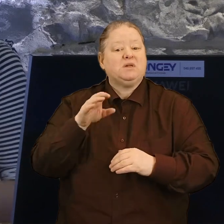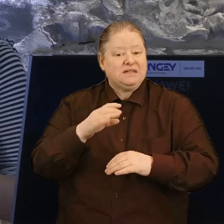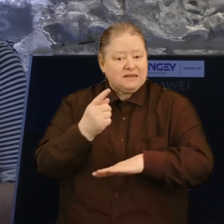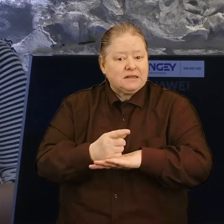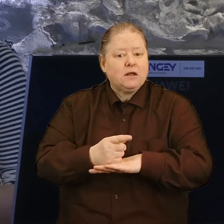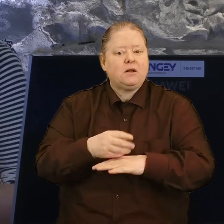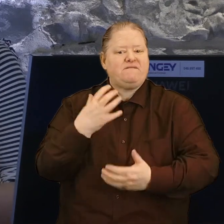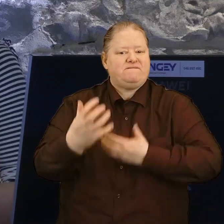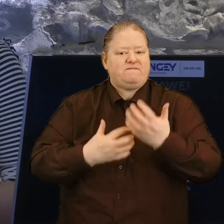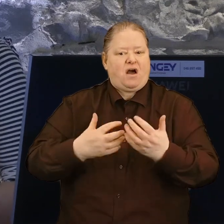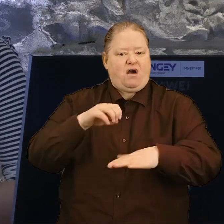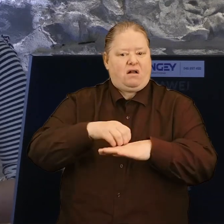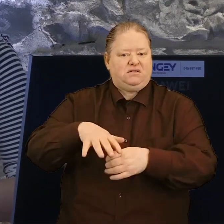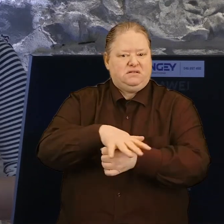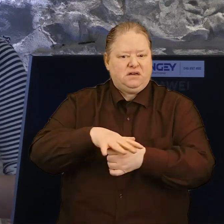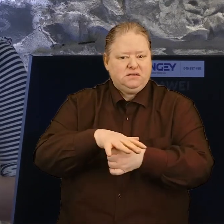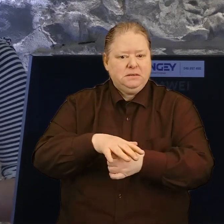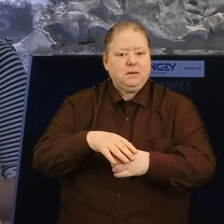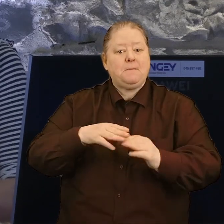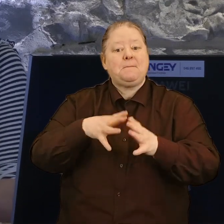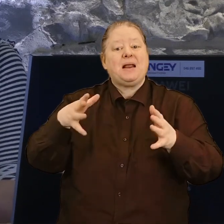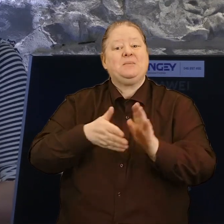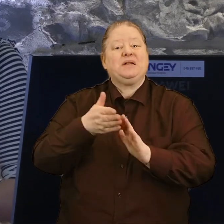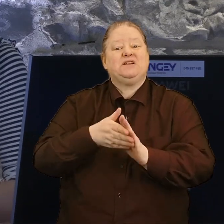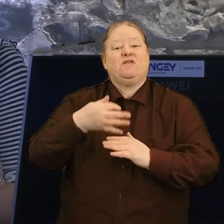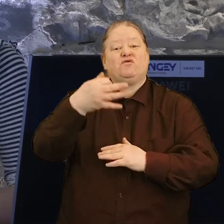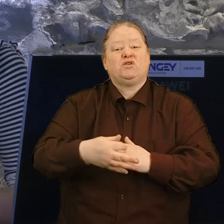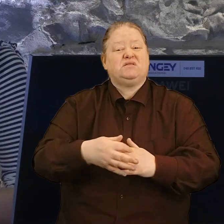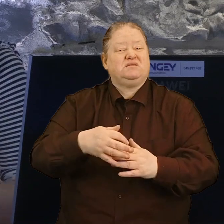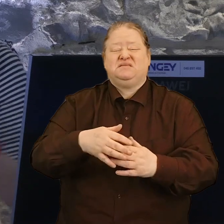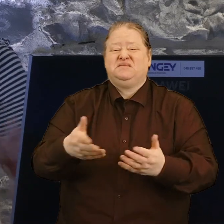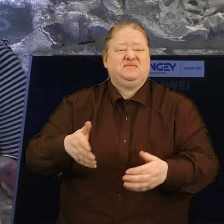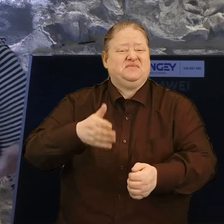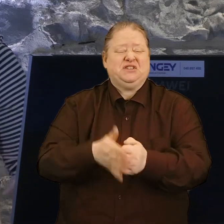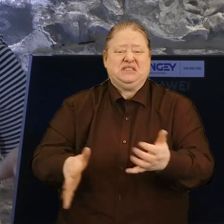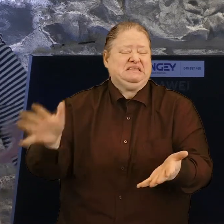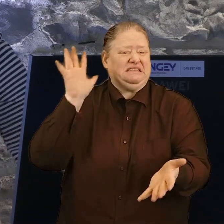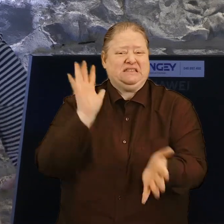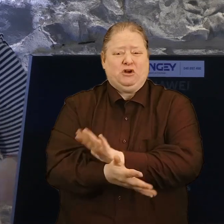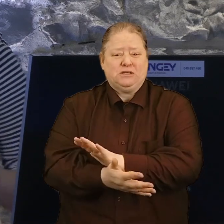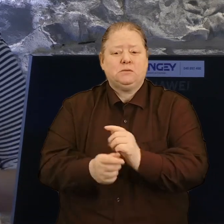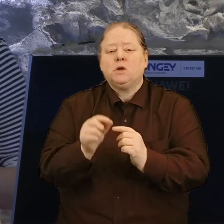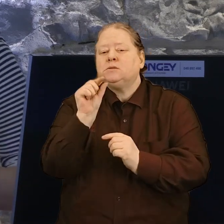there was a fire on the on the site, the main building at the front of the site was completely destroyed, although a small racket court at the back